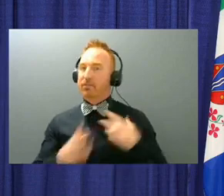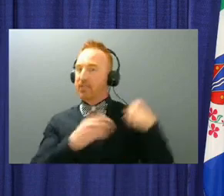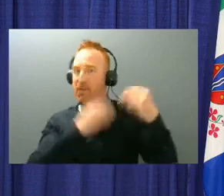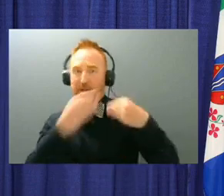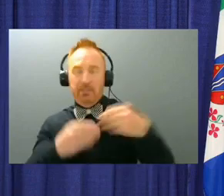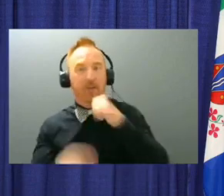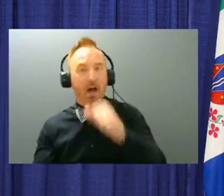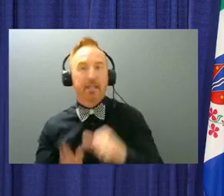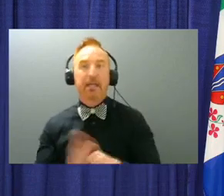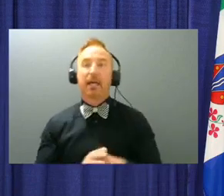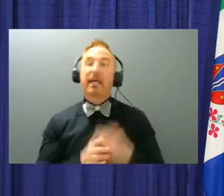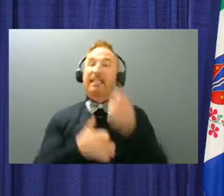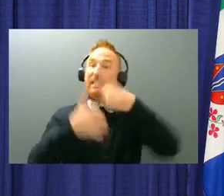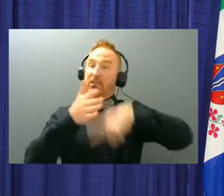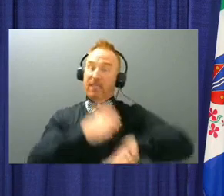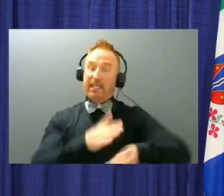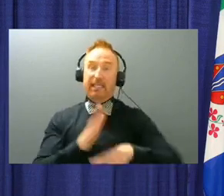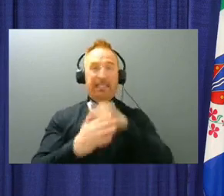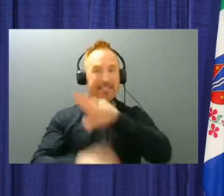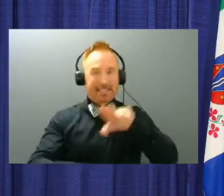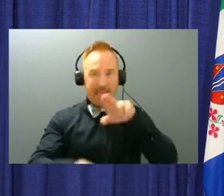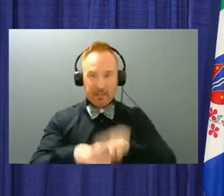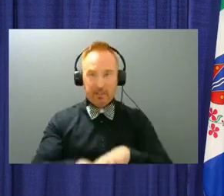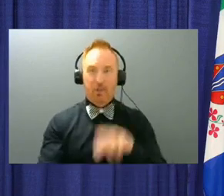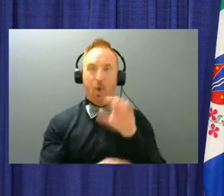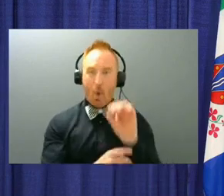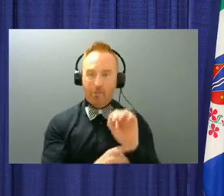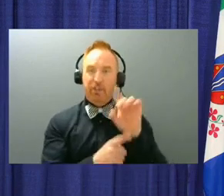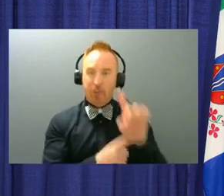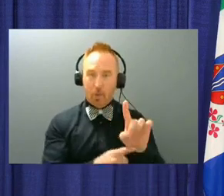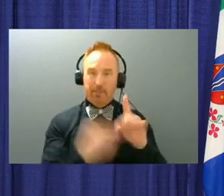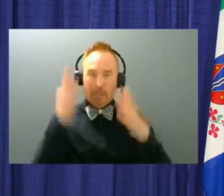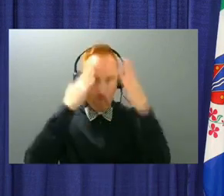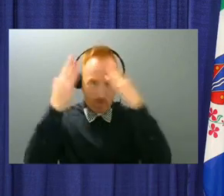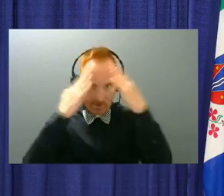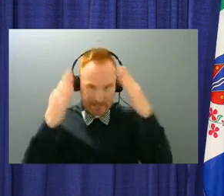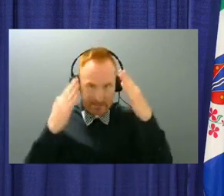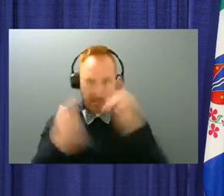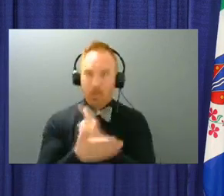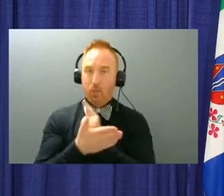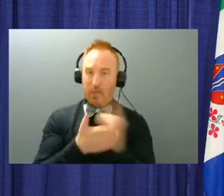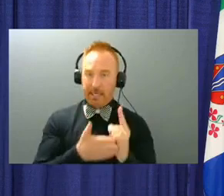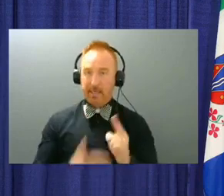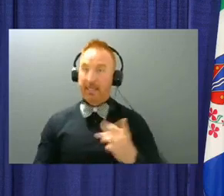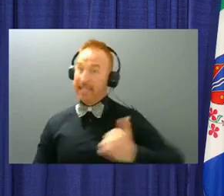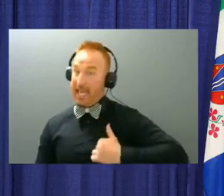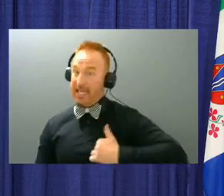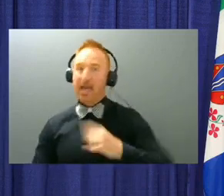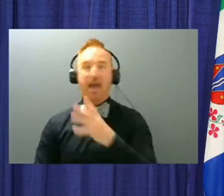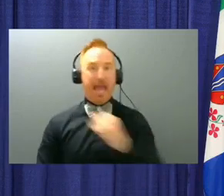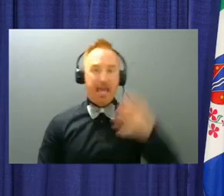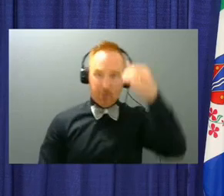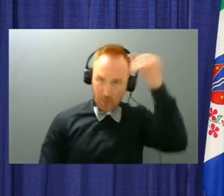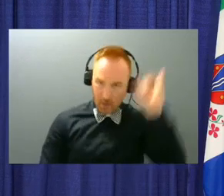Next week is international overdose awareness week back in Canada and in Yukon. Many community partners will be